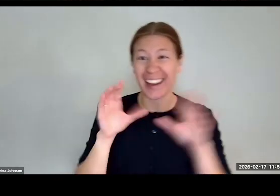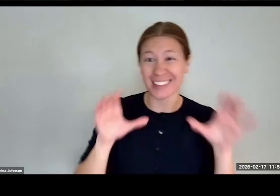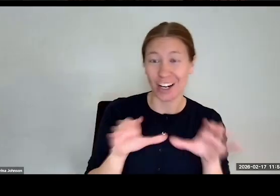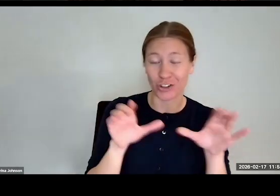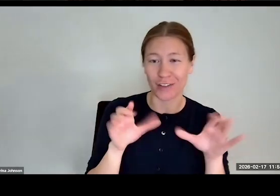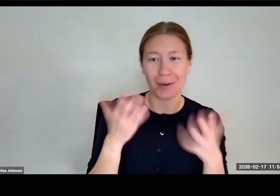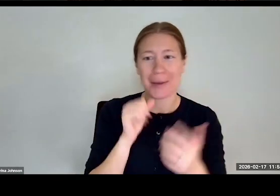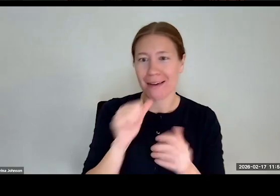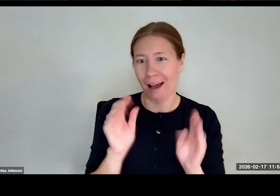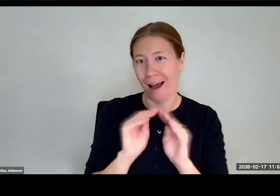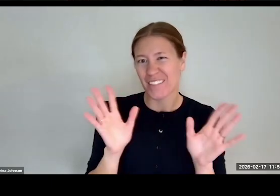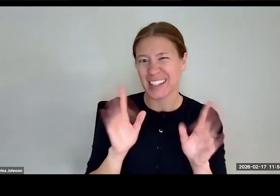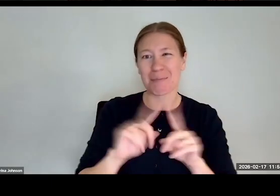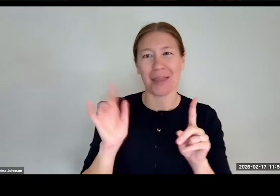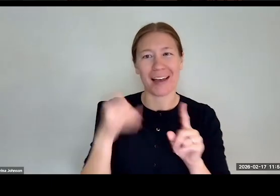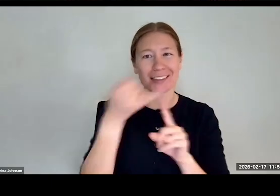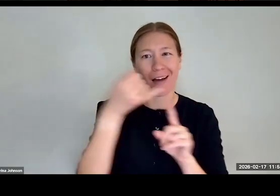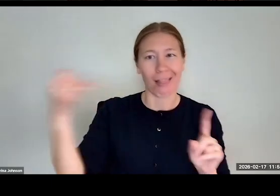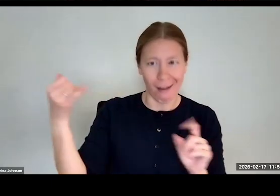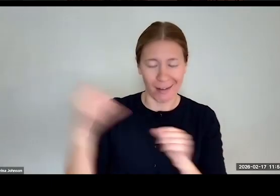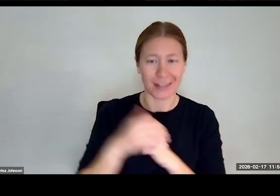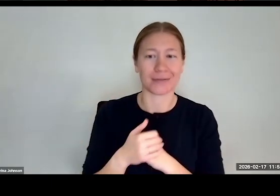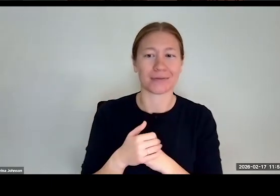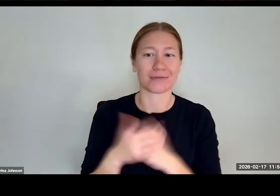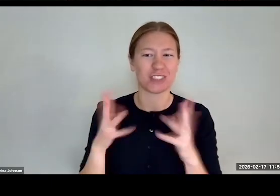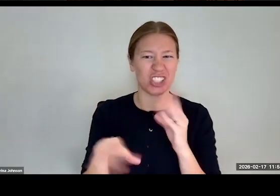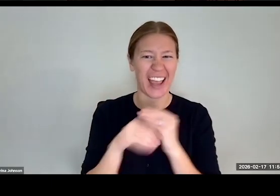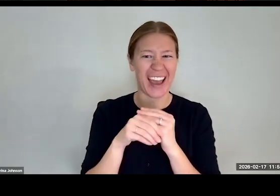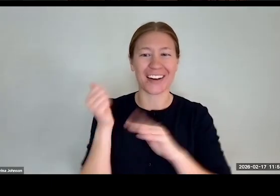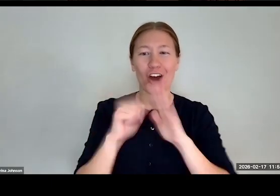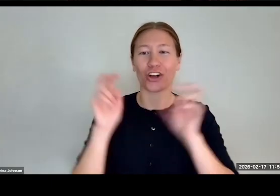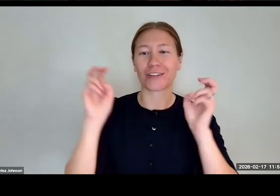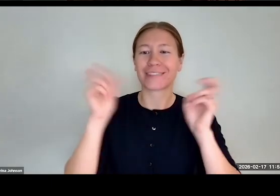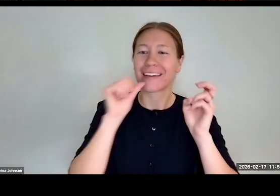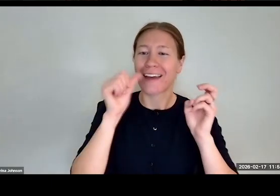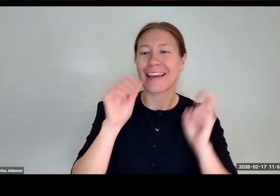but it is this little underlying bar that I've added underneath nutty facts to make you appreciate squirrels.